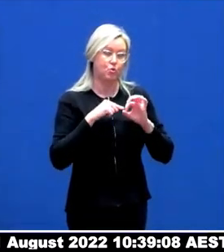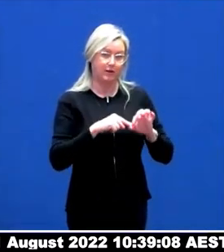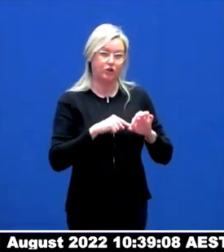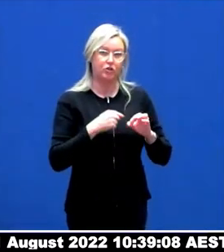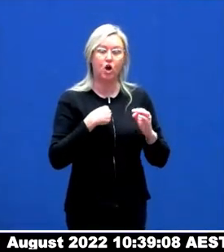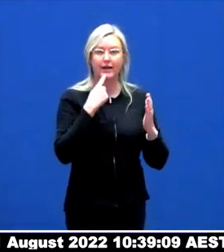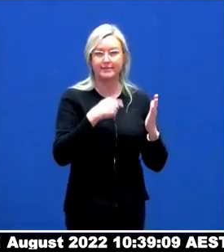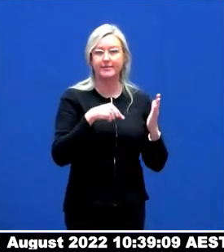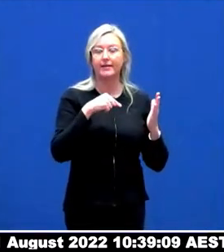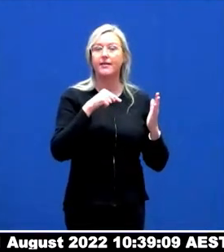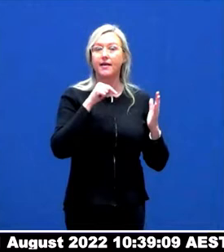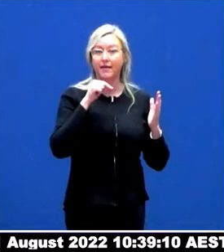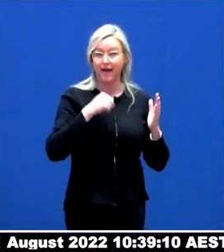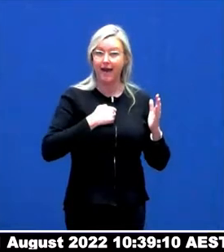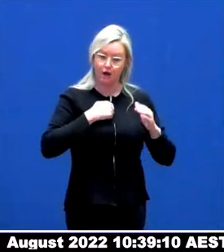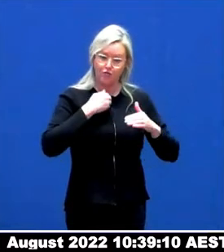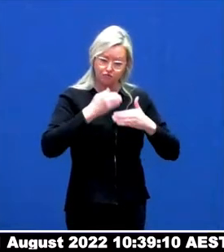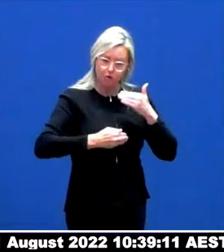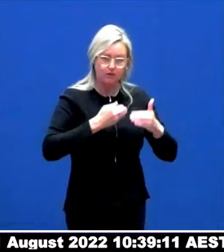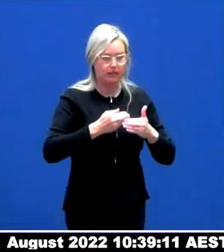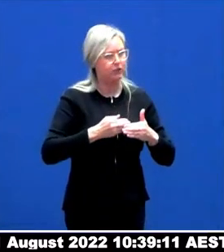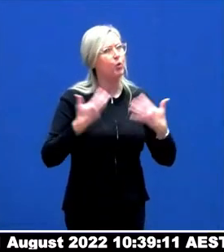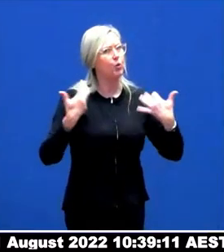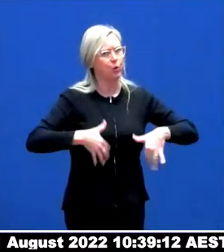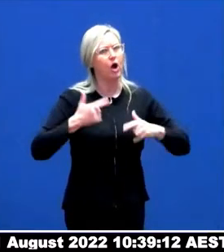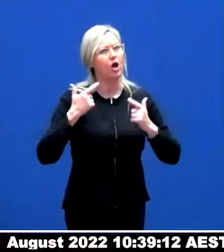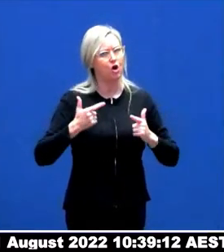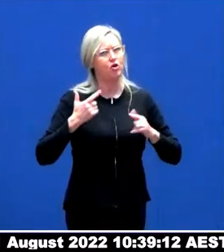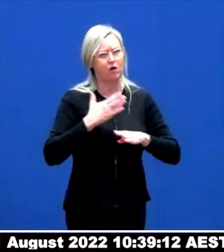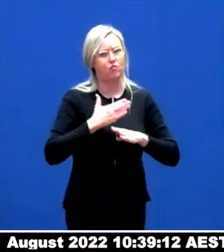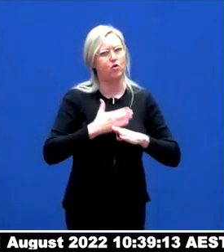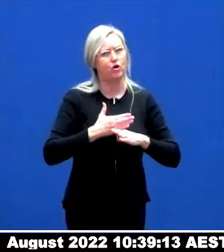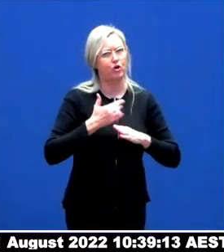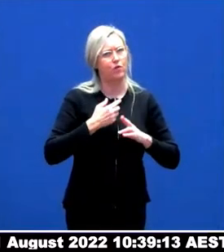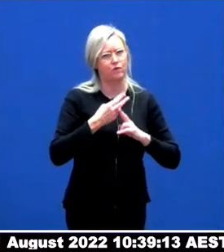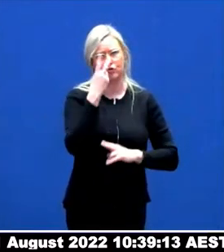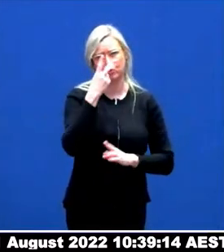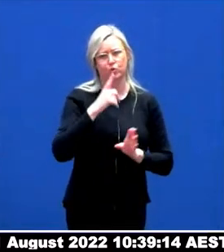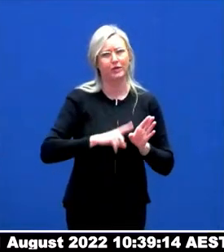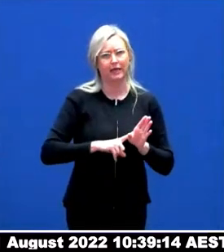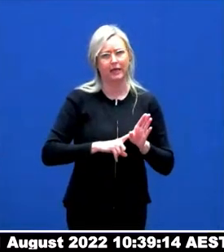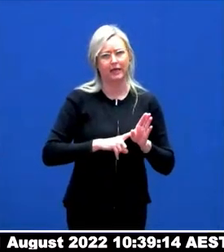significant process over two years, and we did consult over 3,000 people.